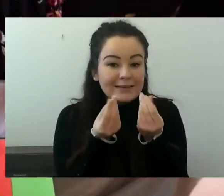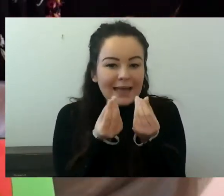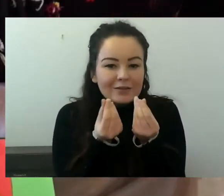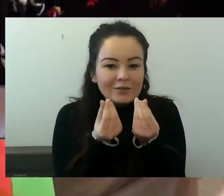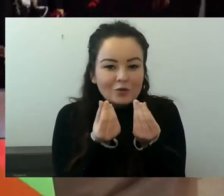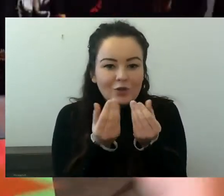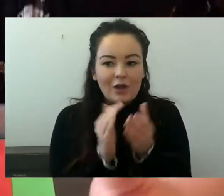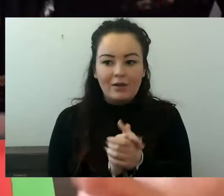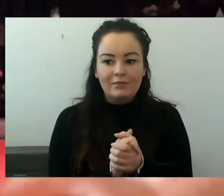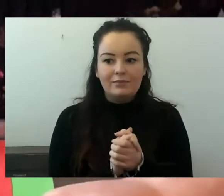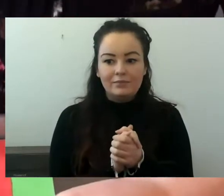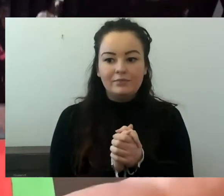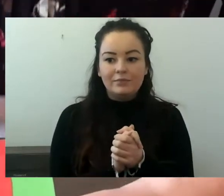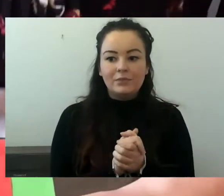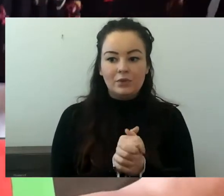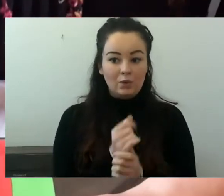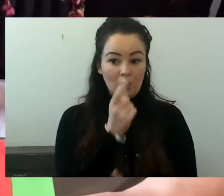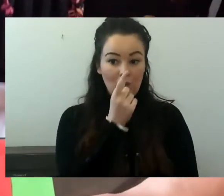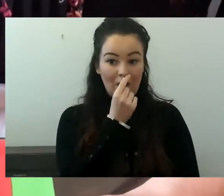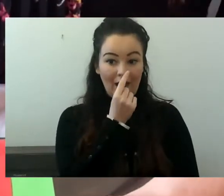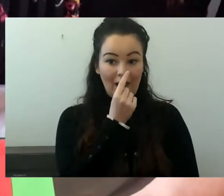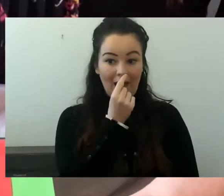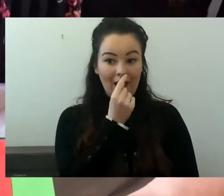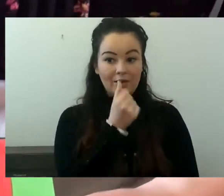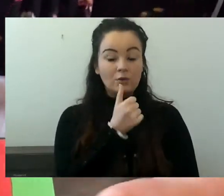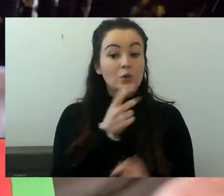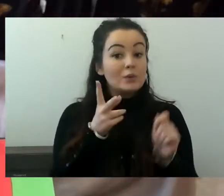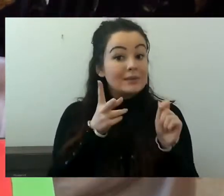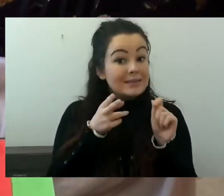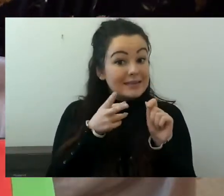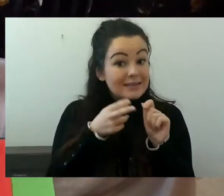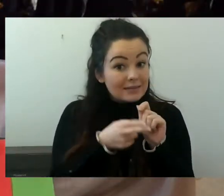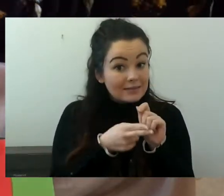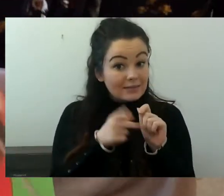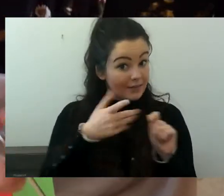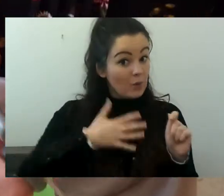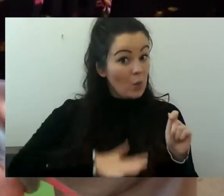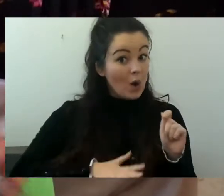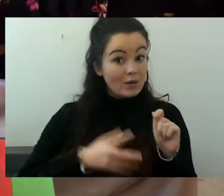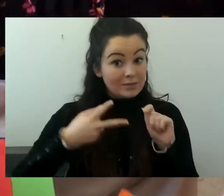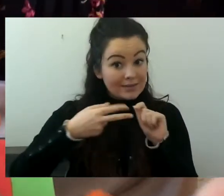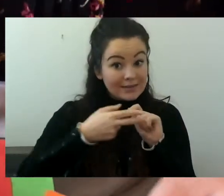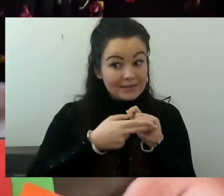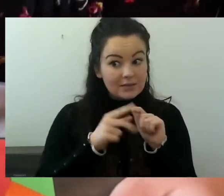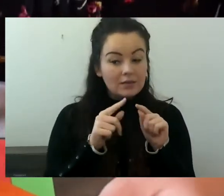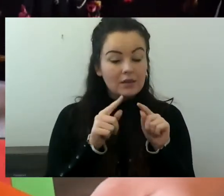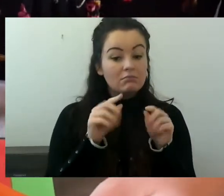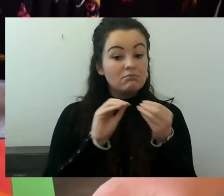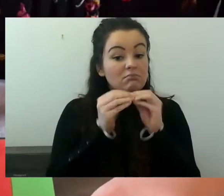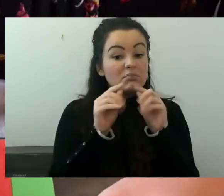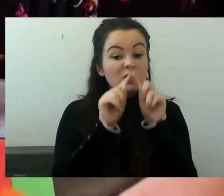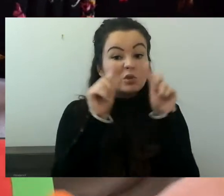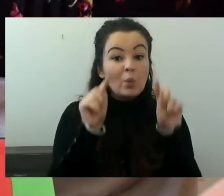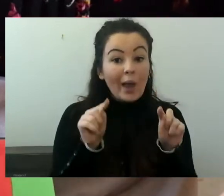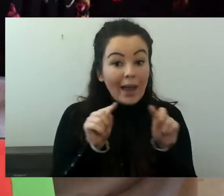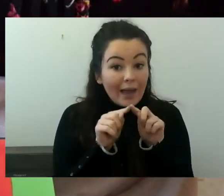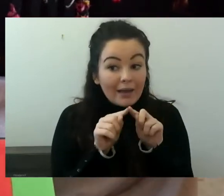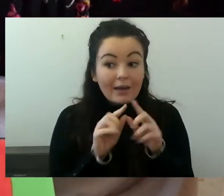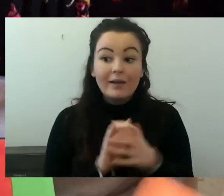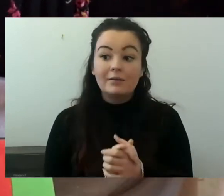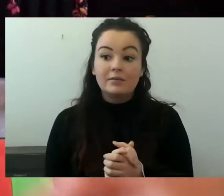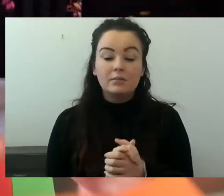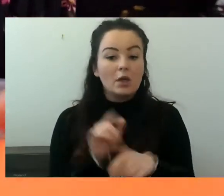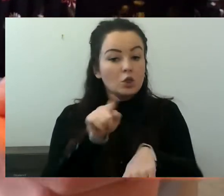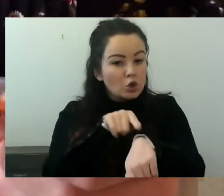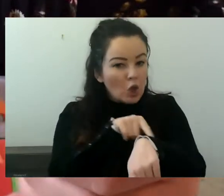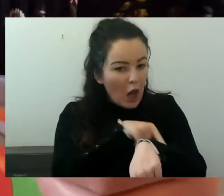shapes so you can use some scissors if you want and cut out some squares. Just very slowly